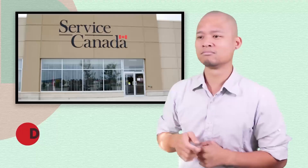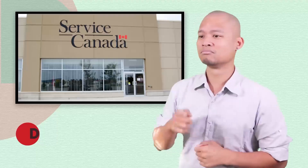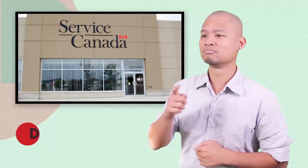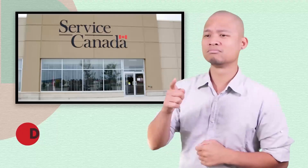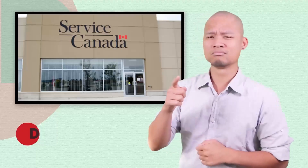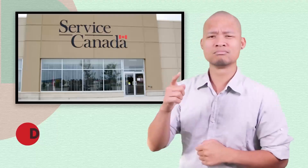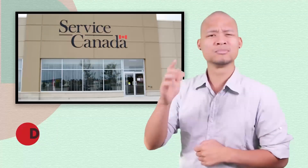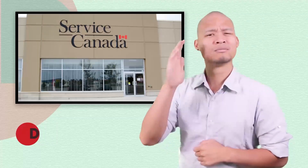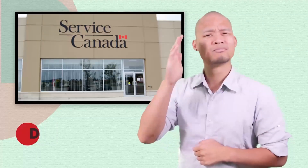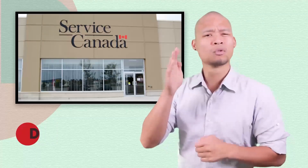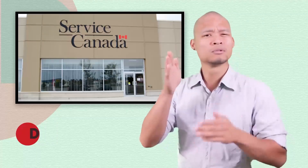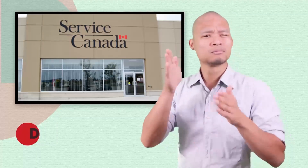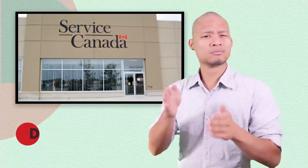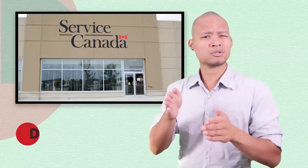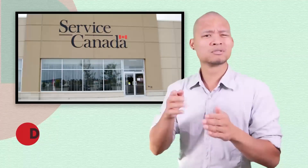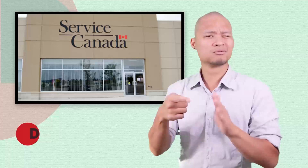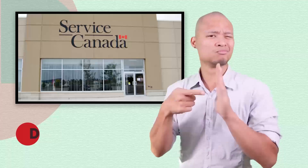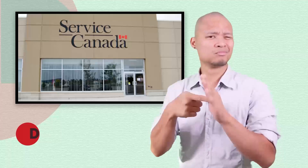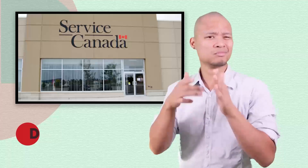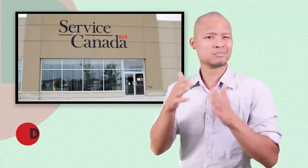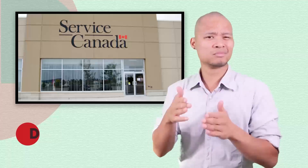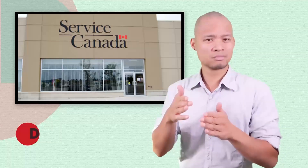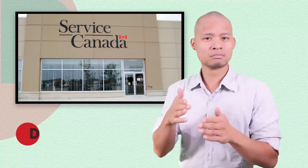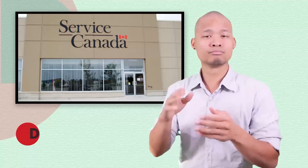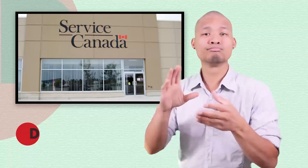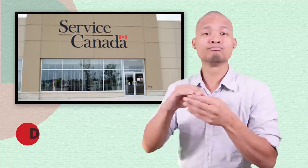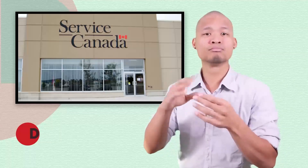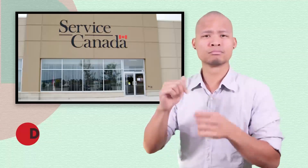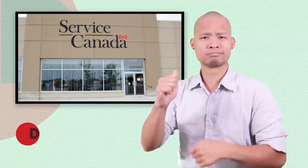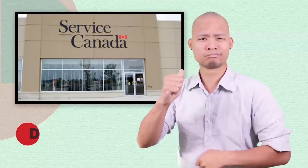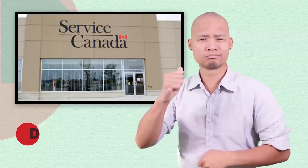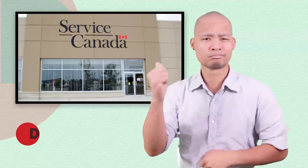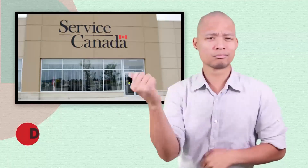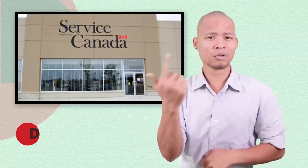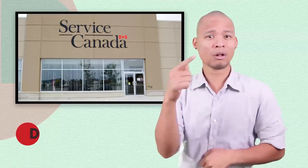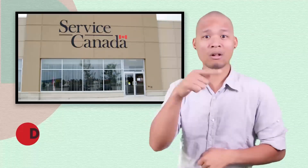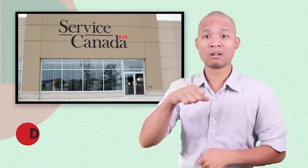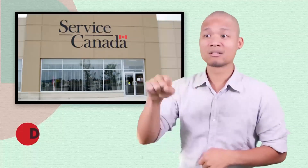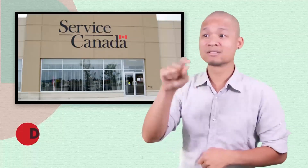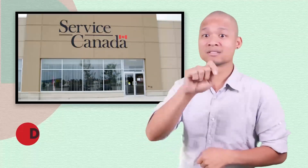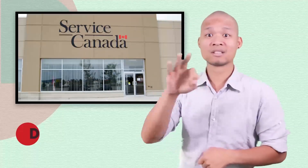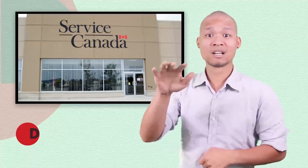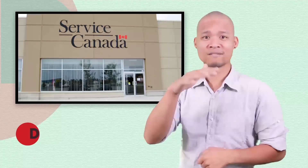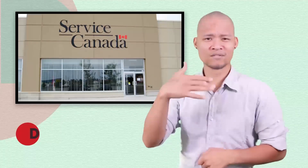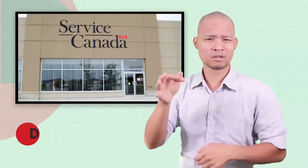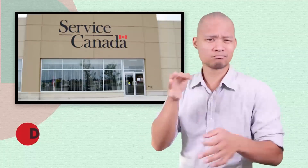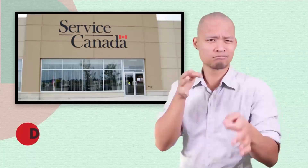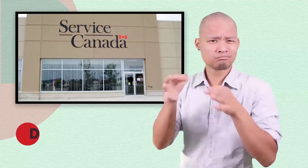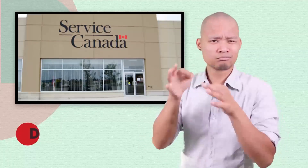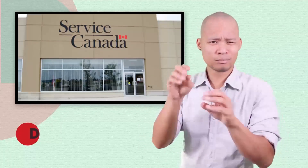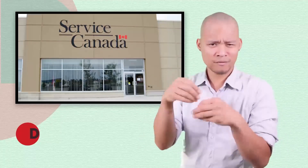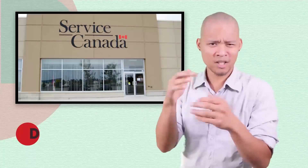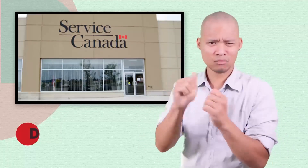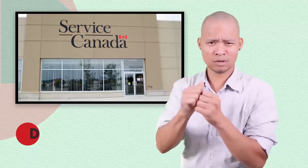[JORDAN]: The spokesperson says all staff has been provided with